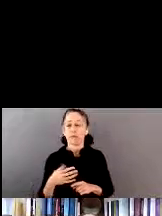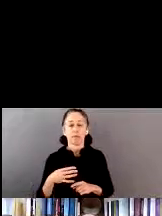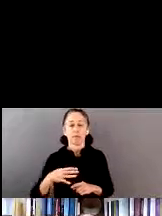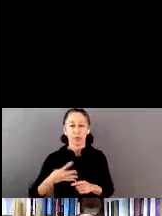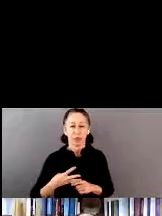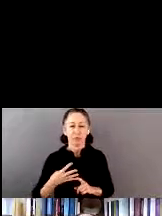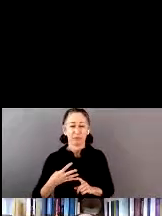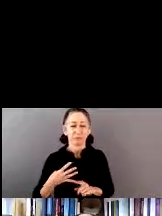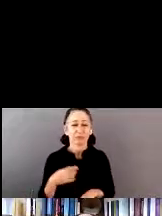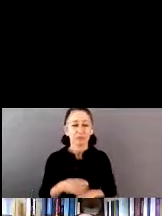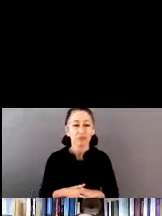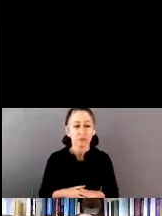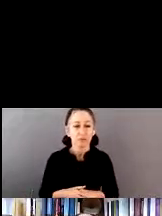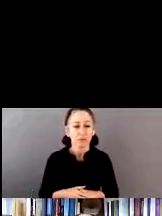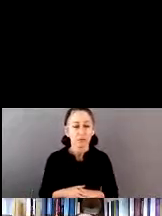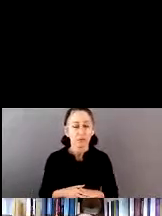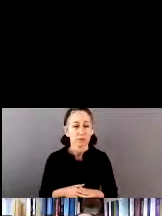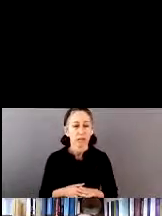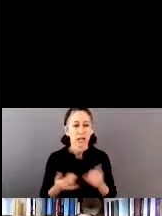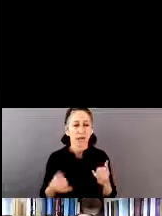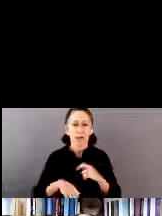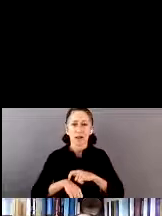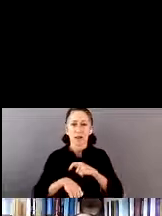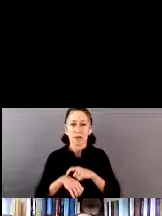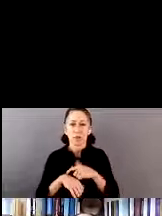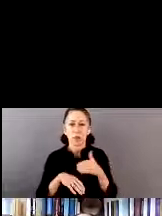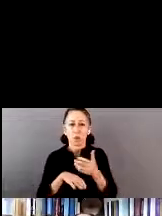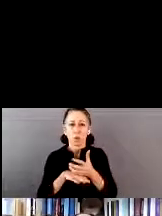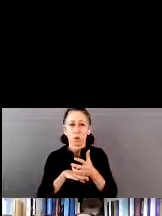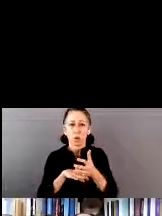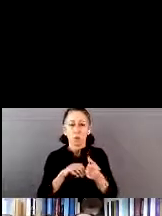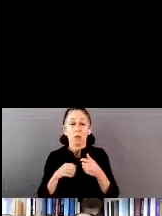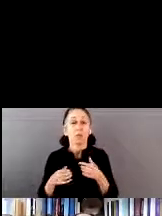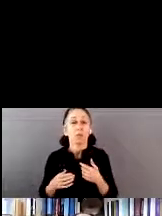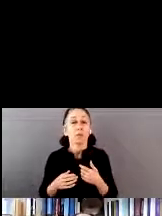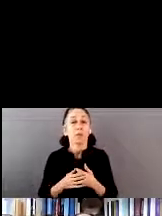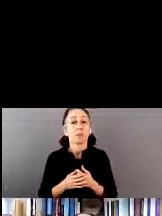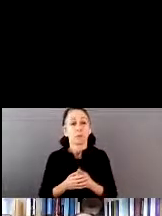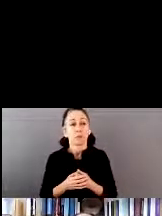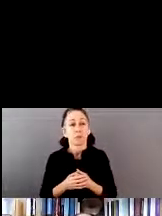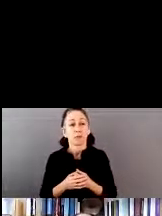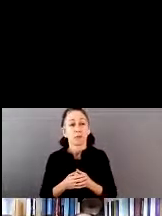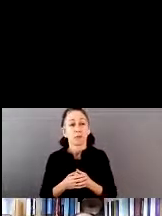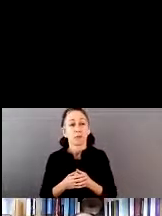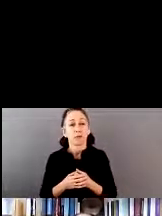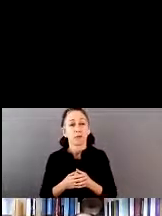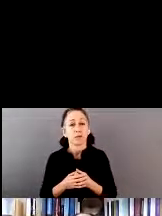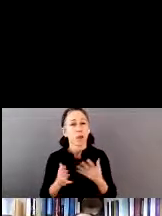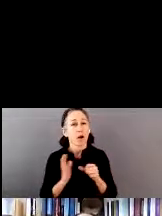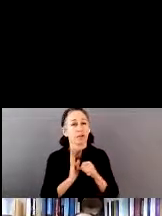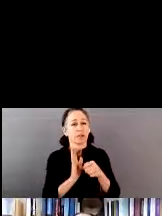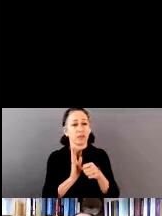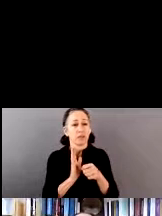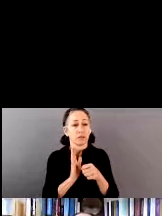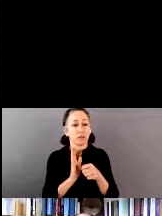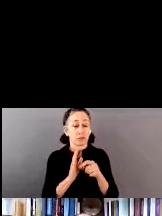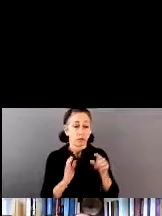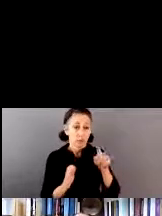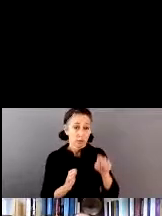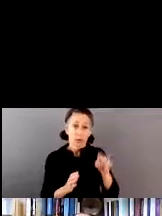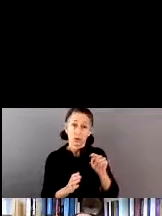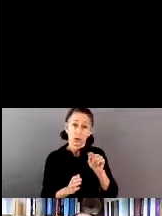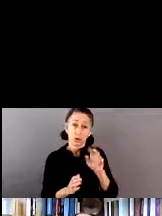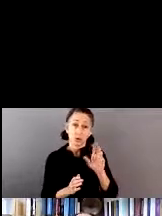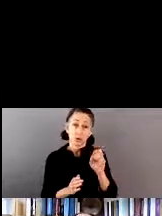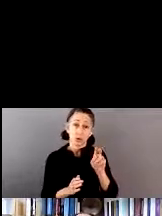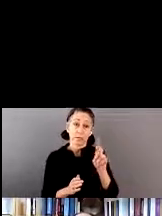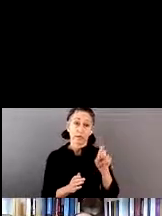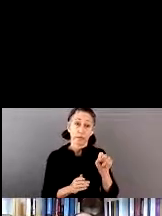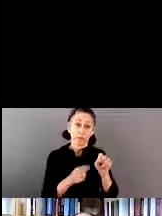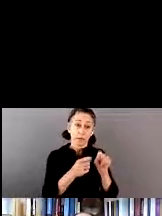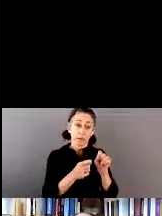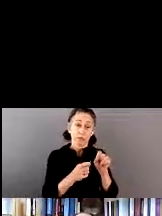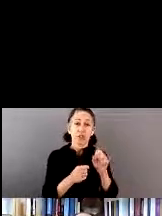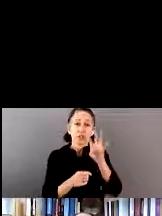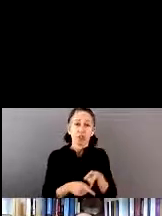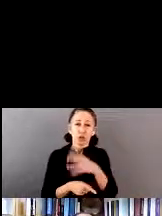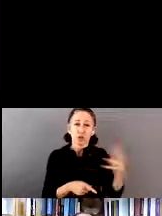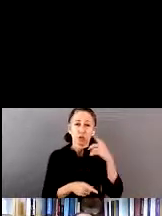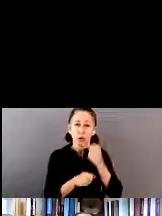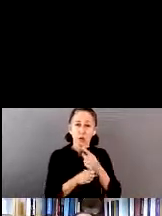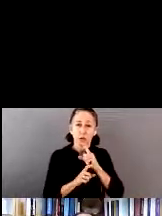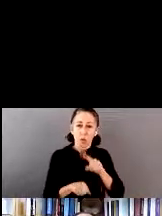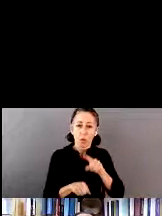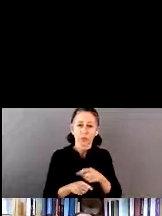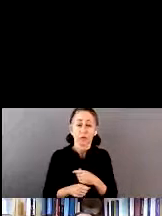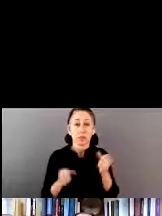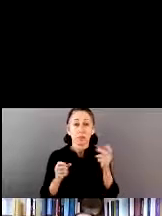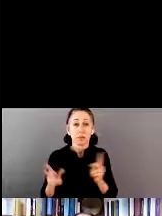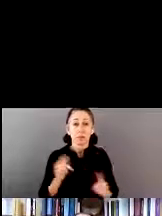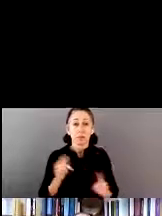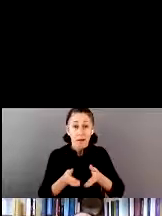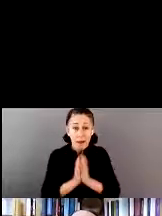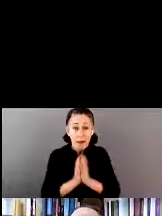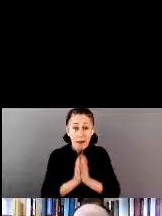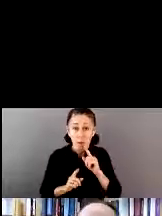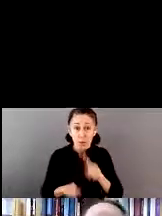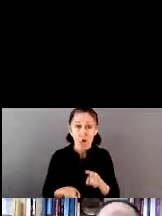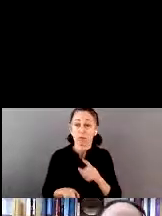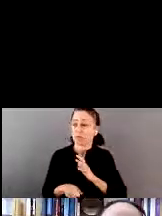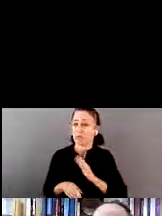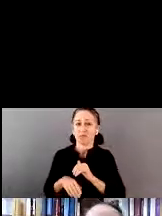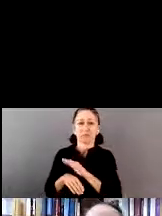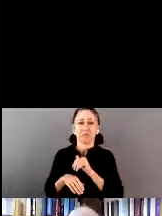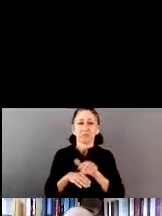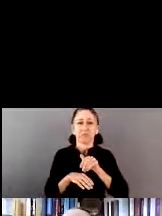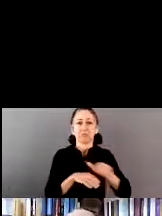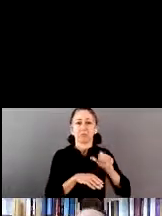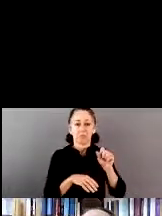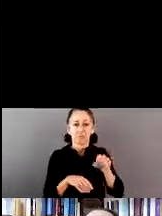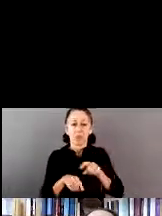And then the disablement index. Way over here on the right side, you can see. Oops. You can see the ones that increased. There was an increase from 13.1 to 13.2. A decrease in the employment gap. And a decrease in the recency of when homes were built and the